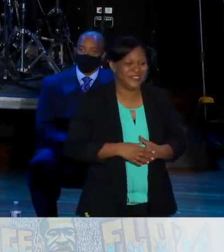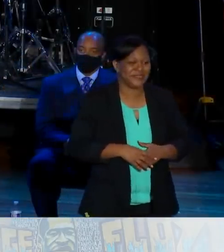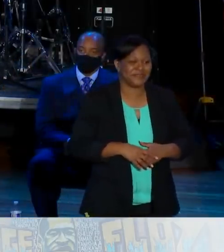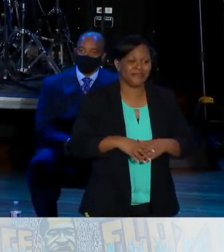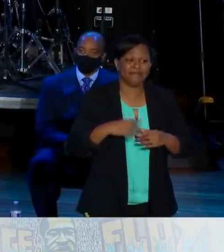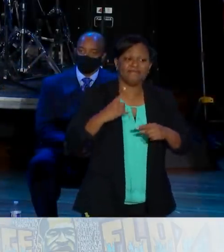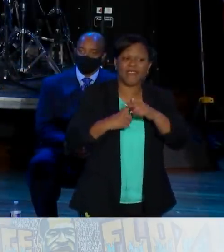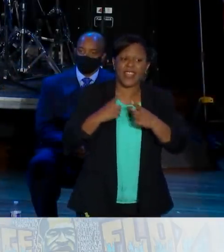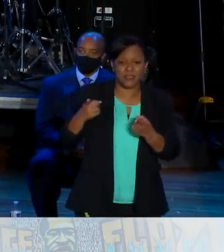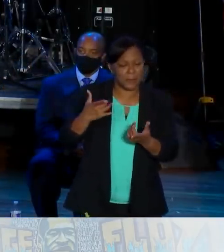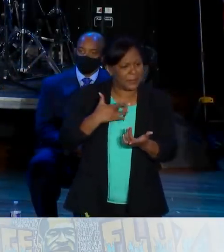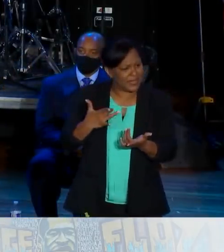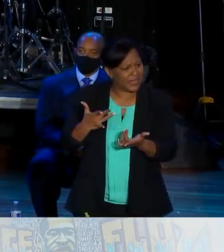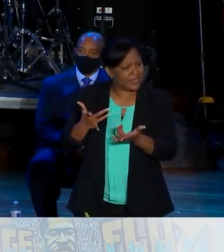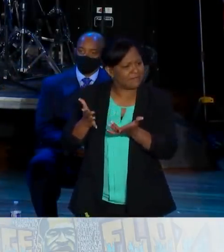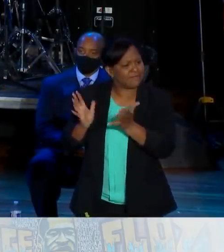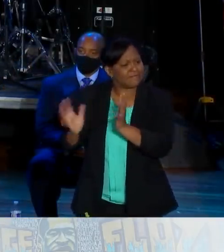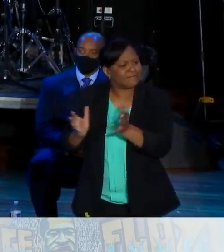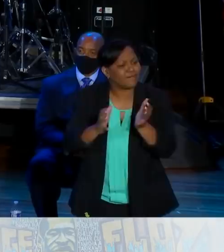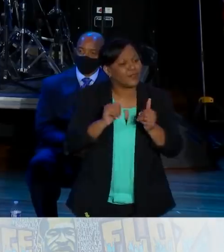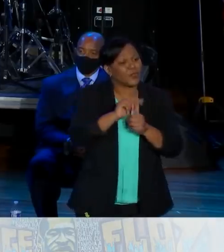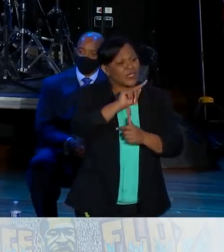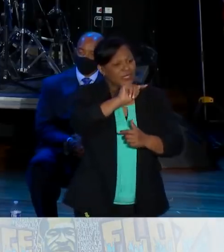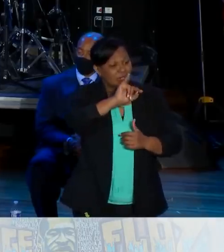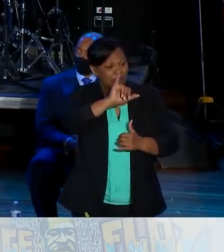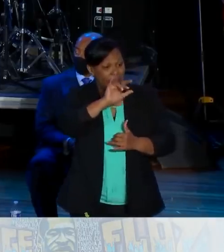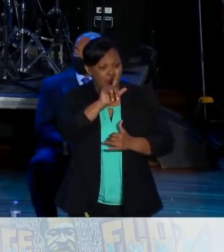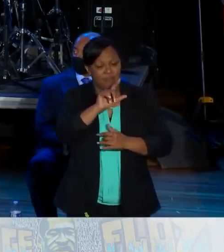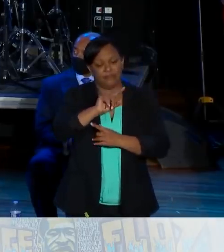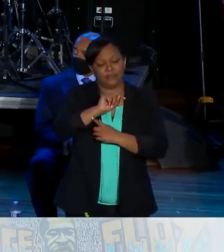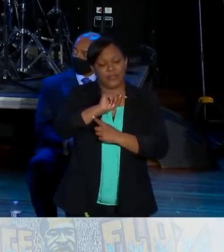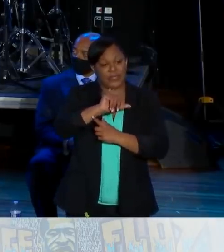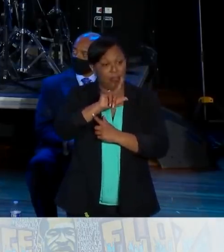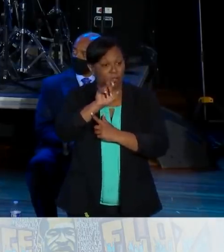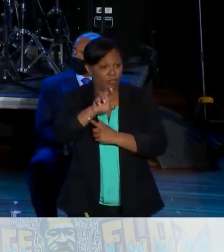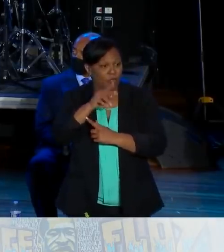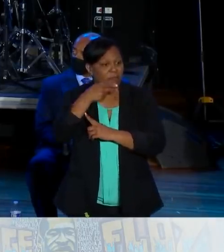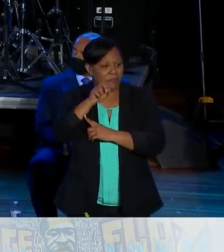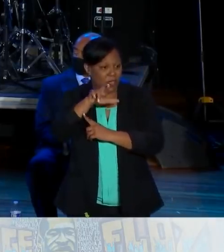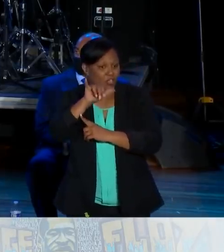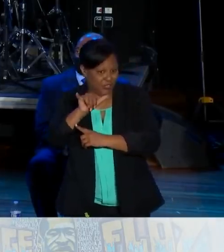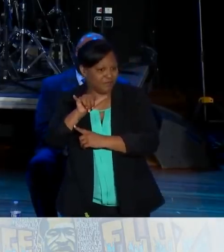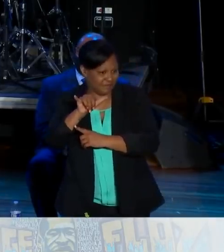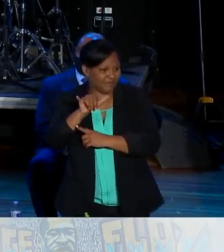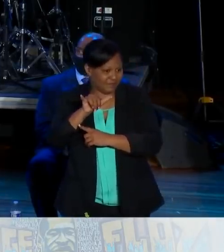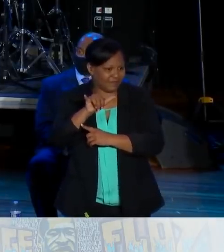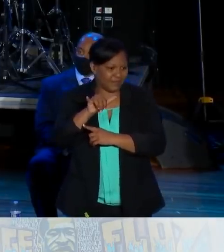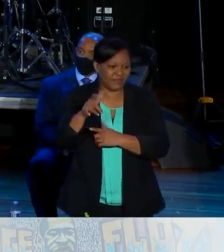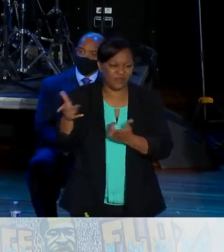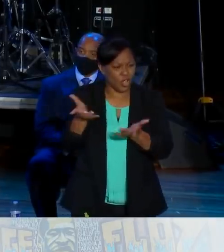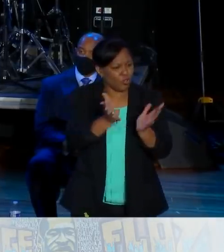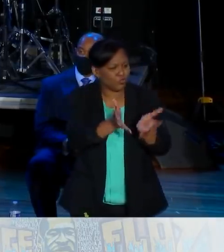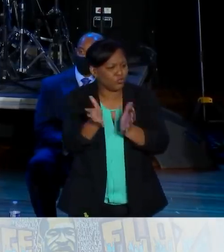IF WE LEARN ONE THING THAT FLOYD BOYS LIKE TO EAT, AND ALSO THEY HAD A CONVERSATION